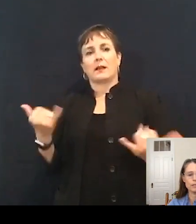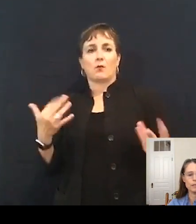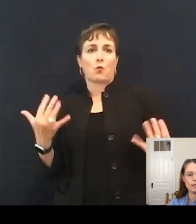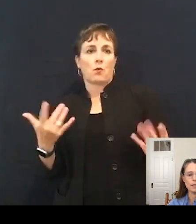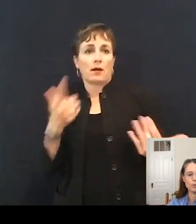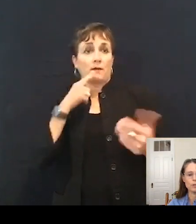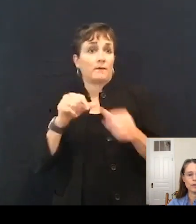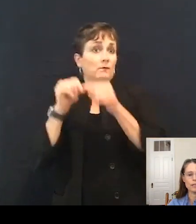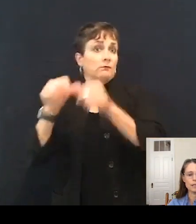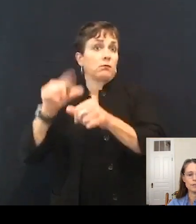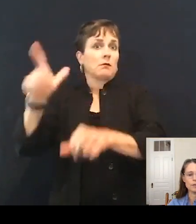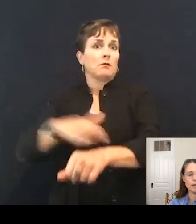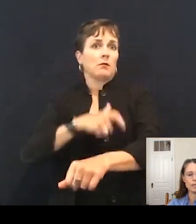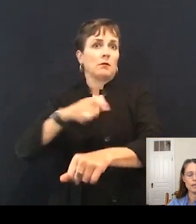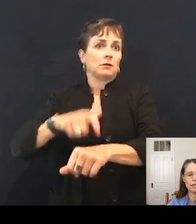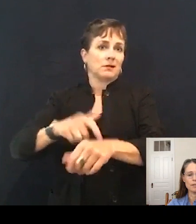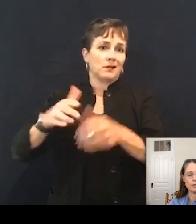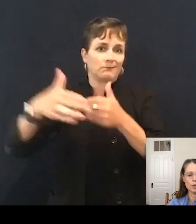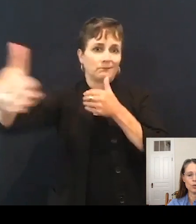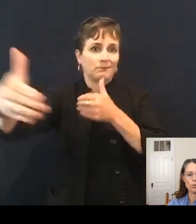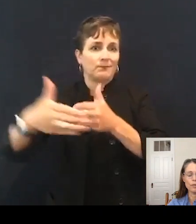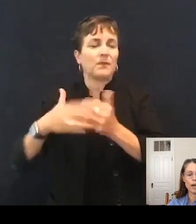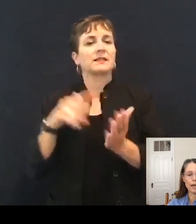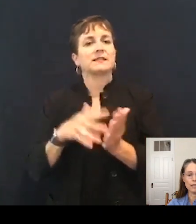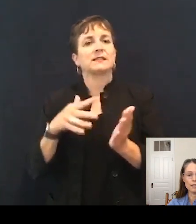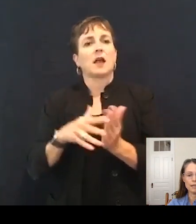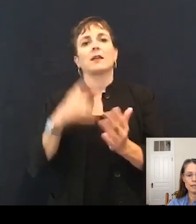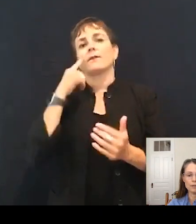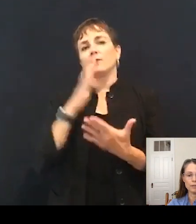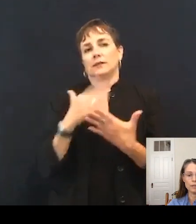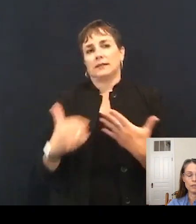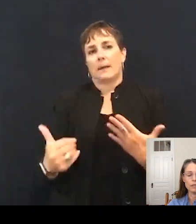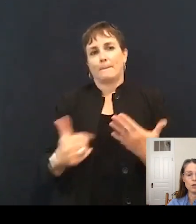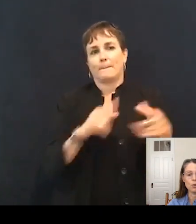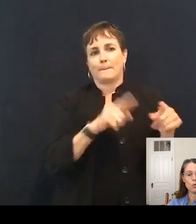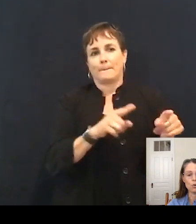and we've identified an ASO with the highest activity or